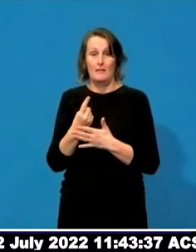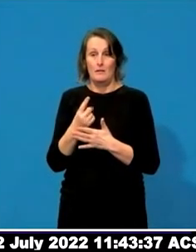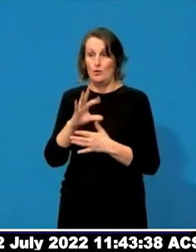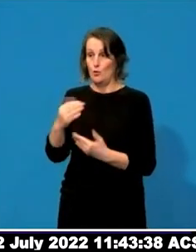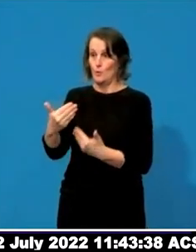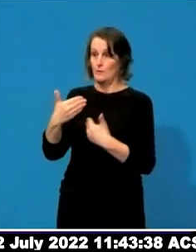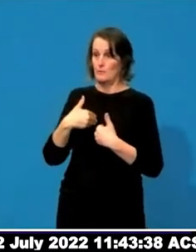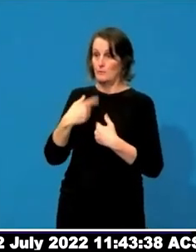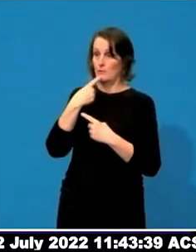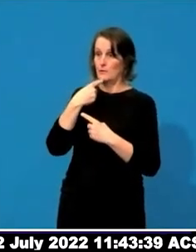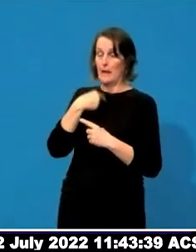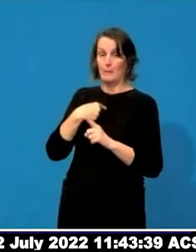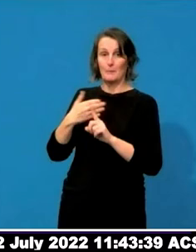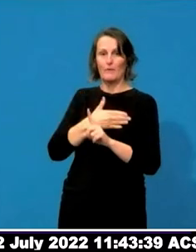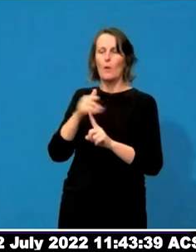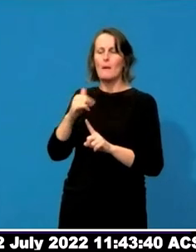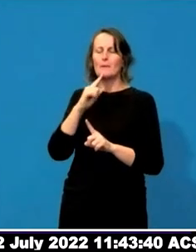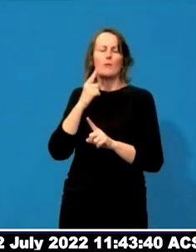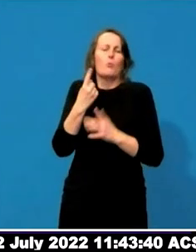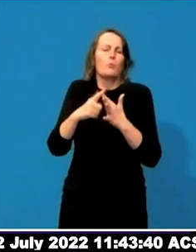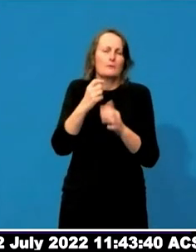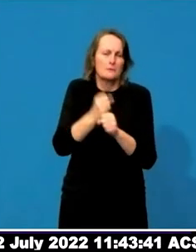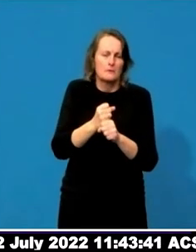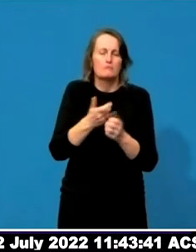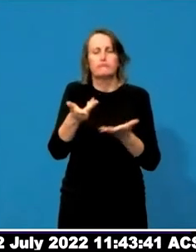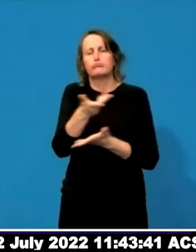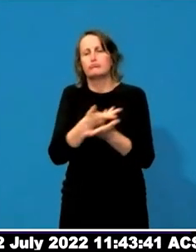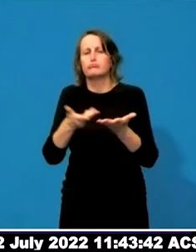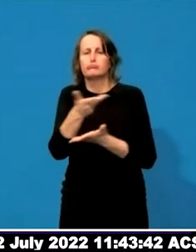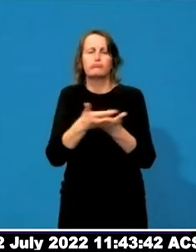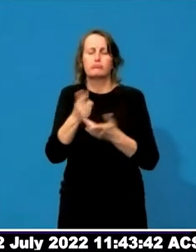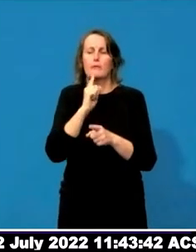So there might be some conversation. We've had examples where the discussion has been around someone